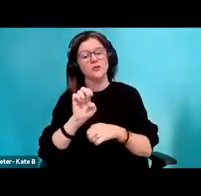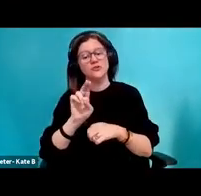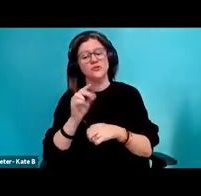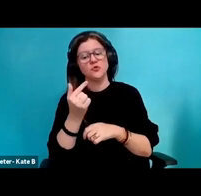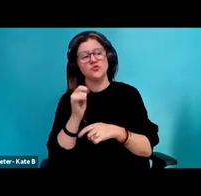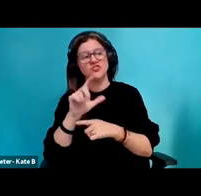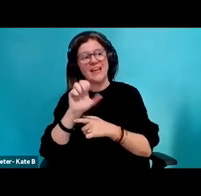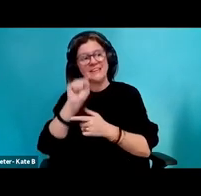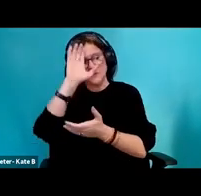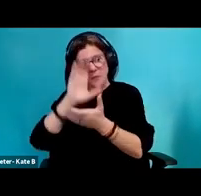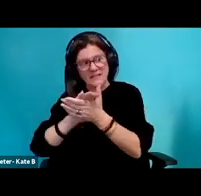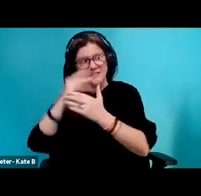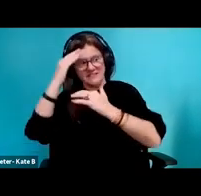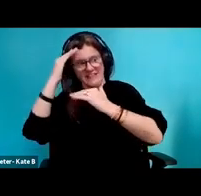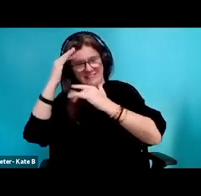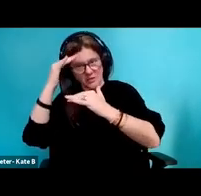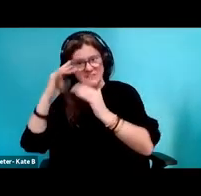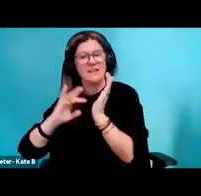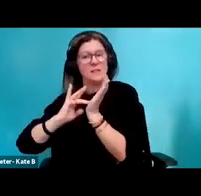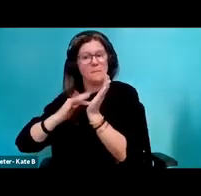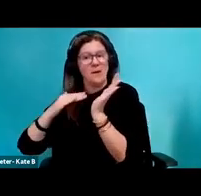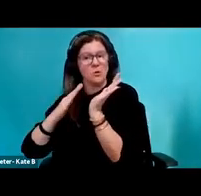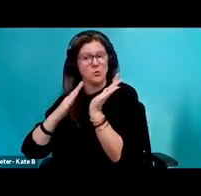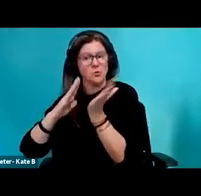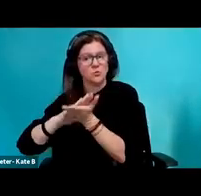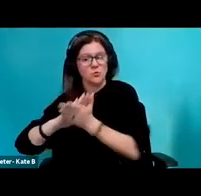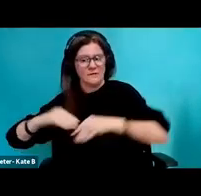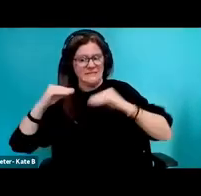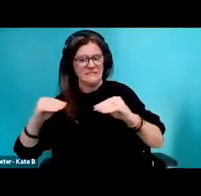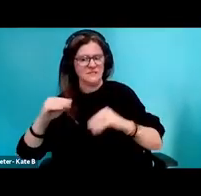still learning in med schools that make them believe that disabled people shouldn't have